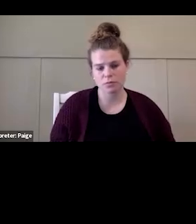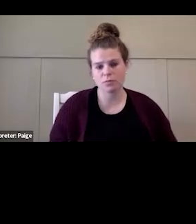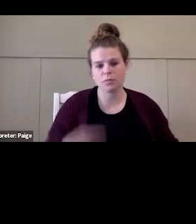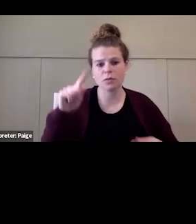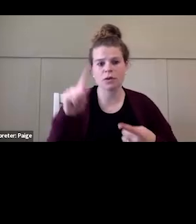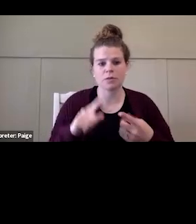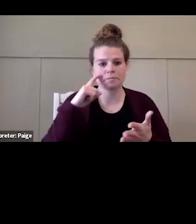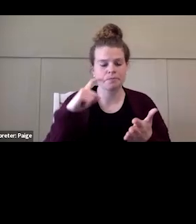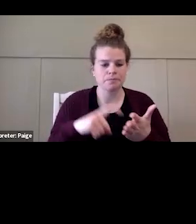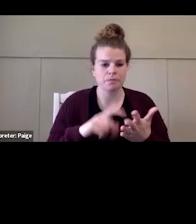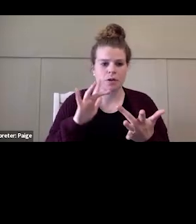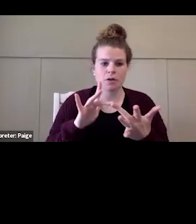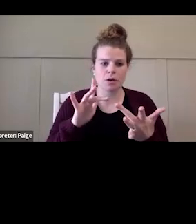and bookings through,